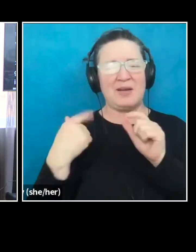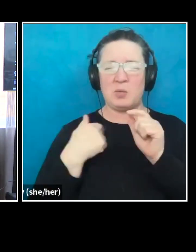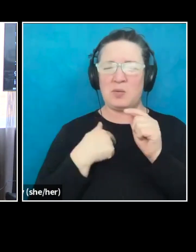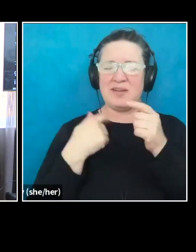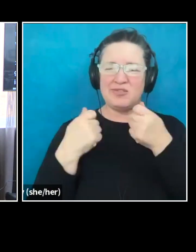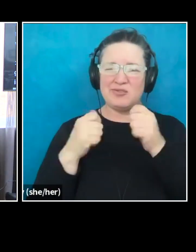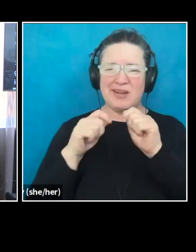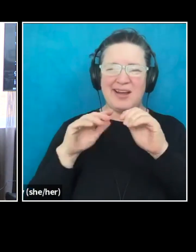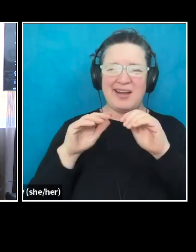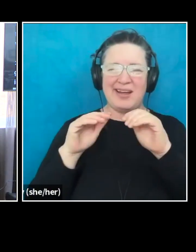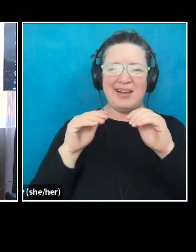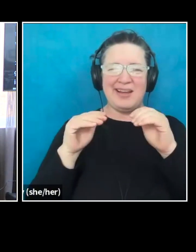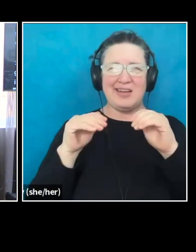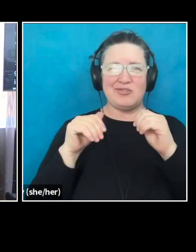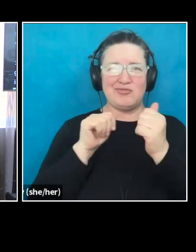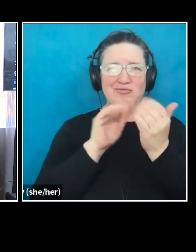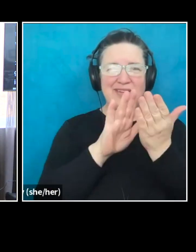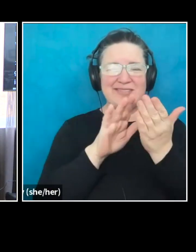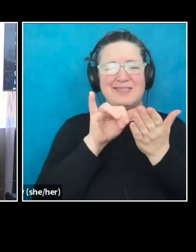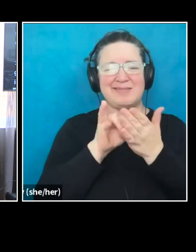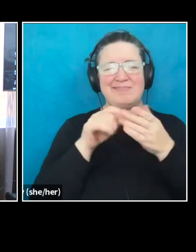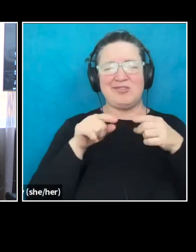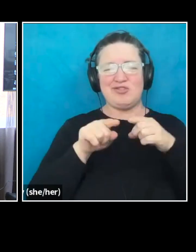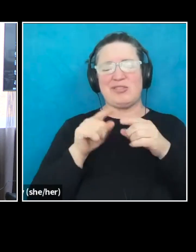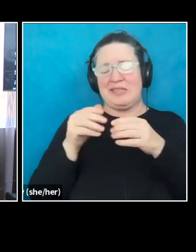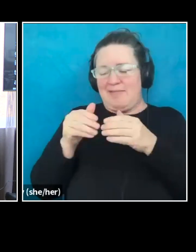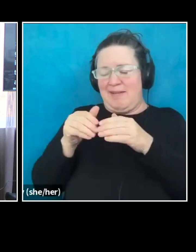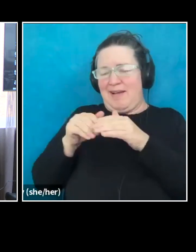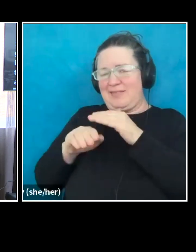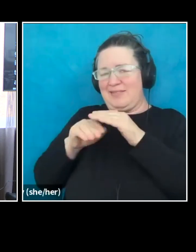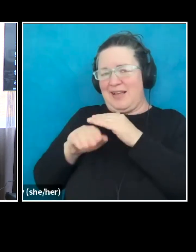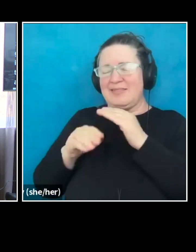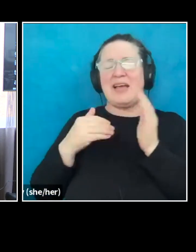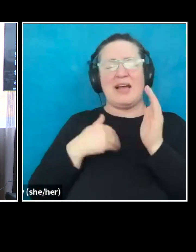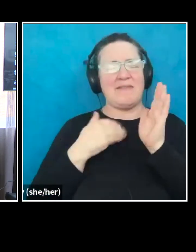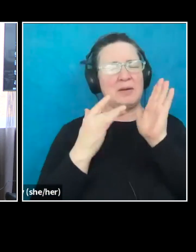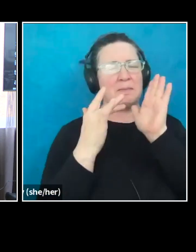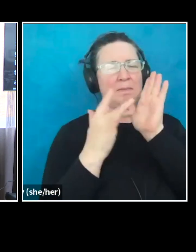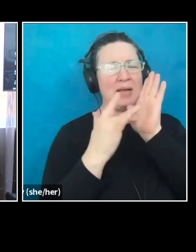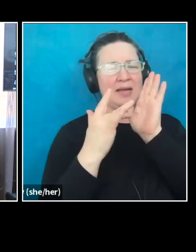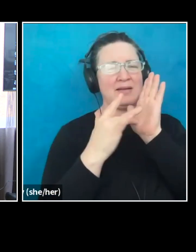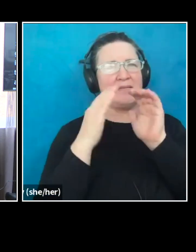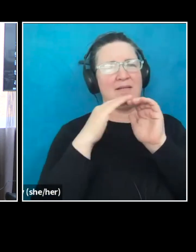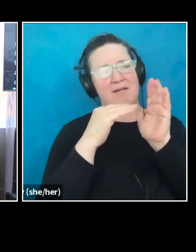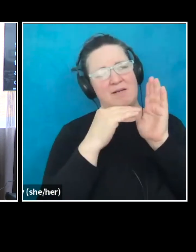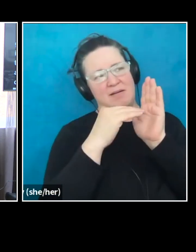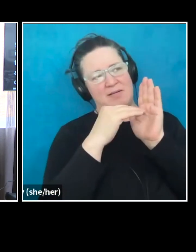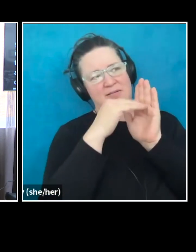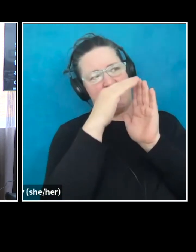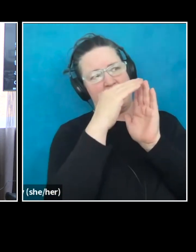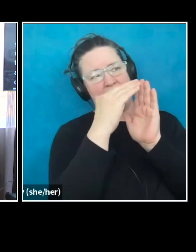the accessibility. There's a there's a button on the top tool set that allows you to press